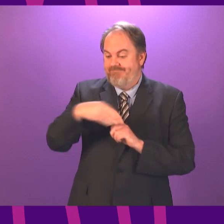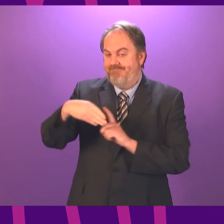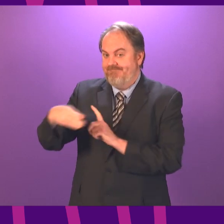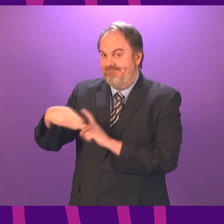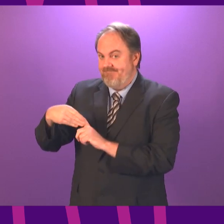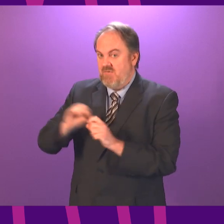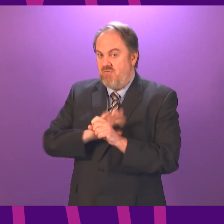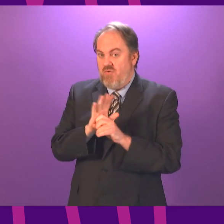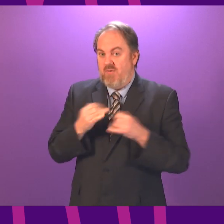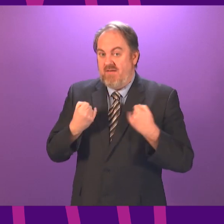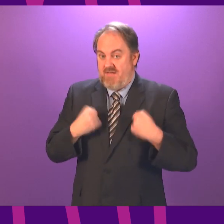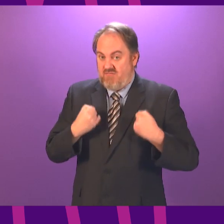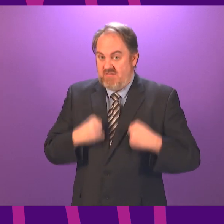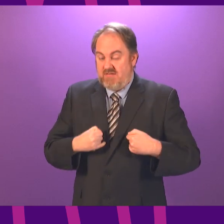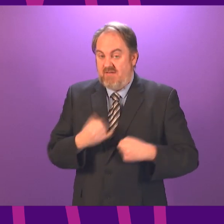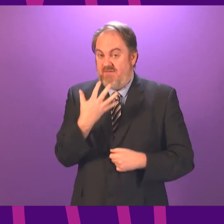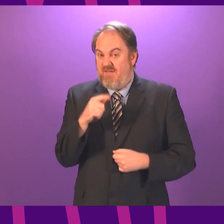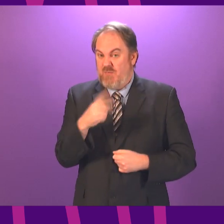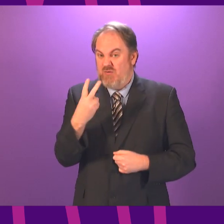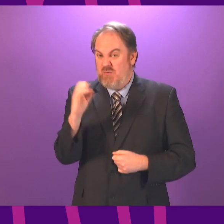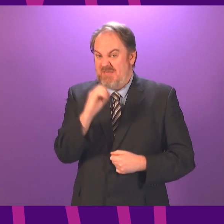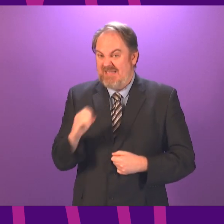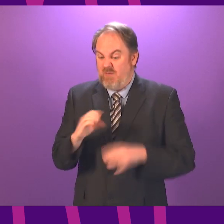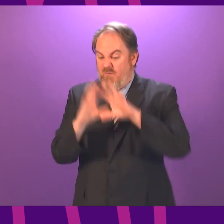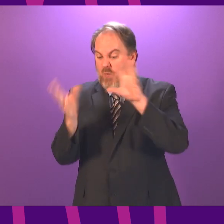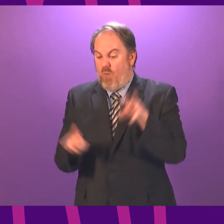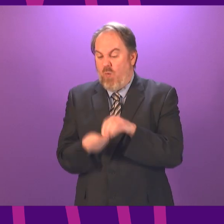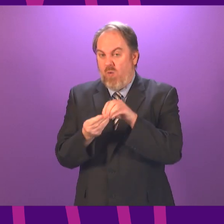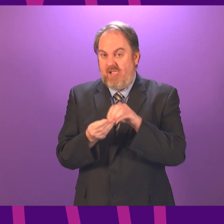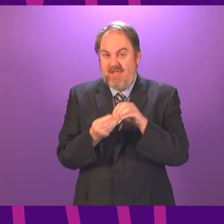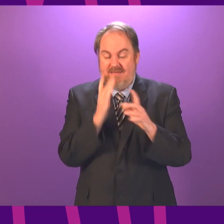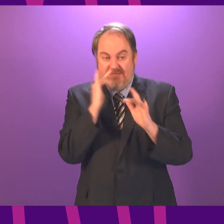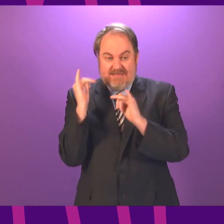which was 5.2 per cent of all the tests that were carried out. That takes the overall number